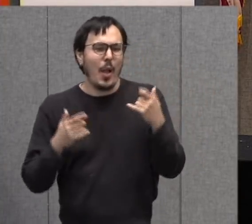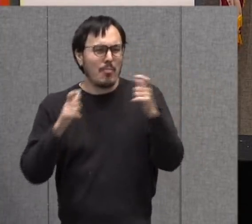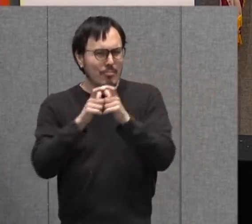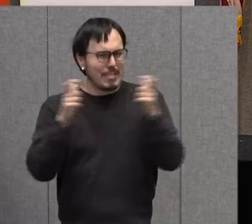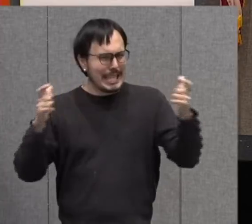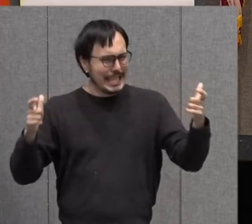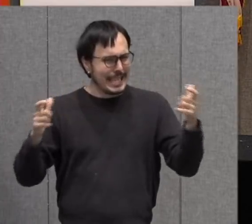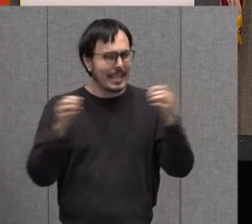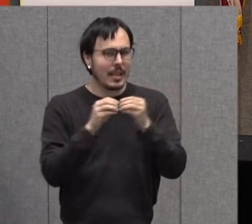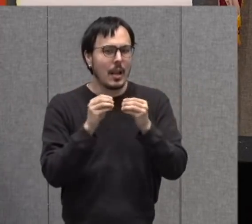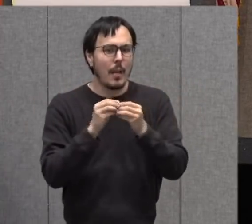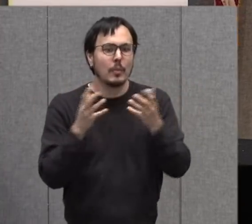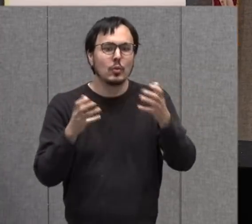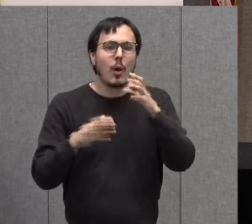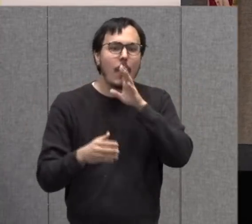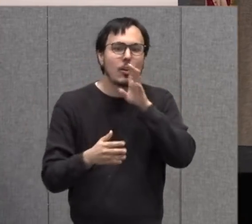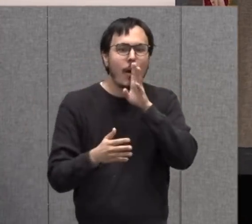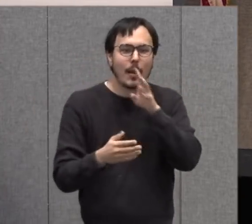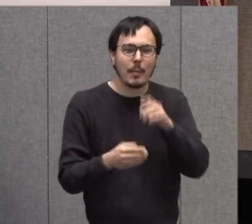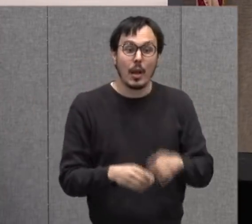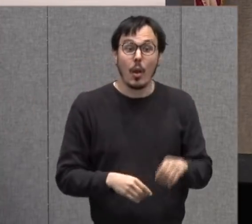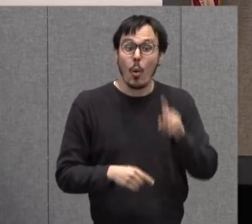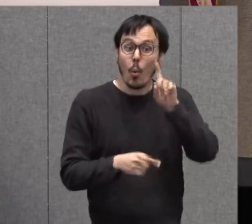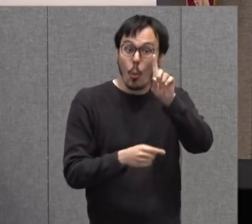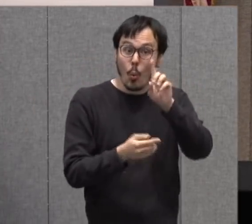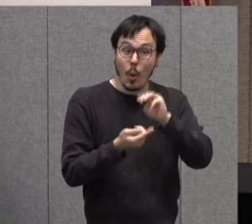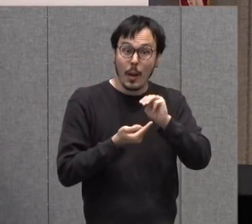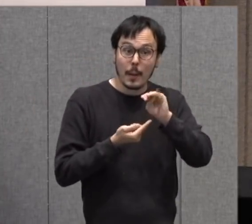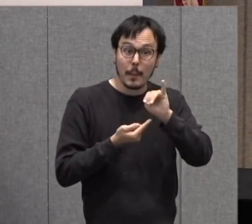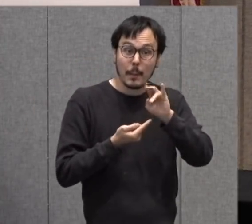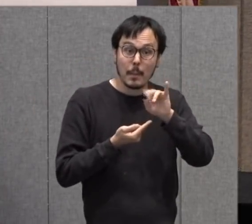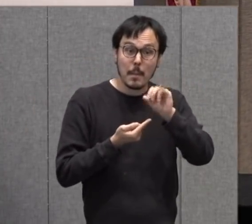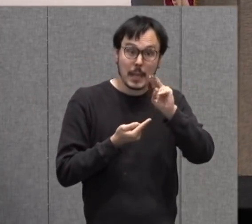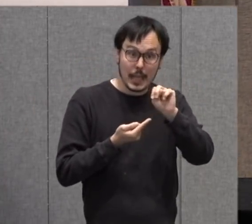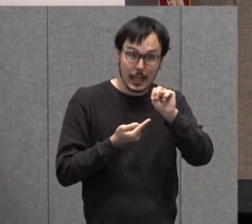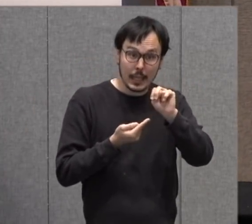So, think about that. One million, one billion or one trillion.